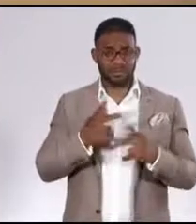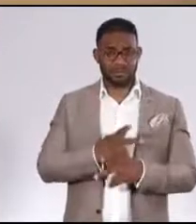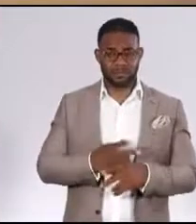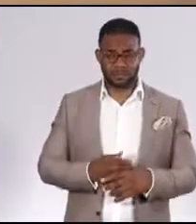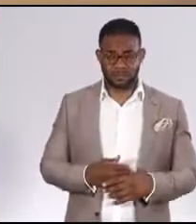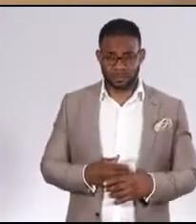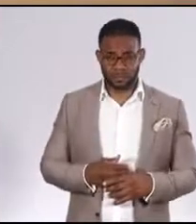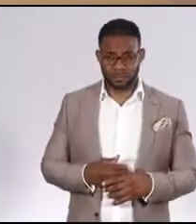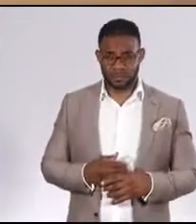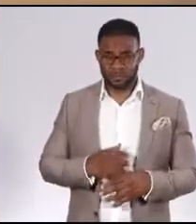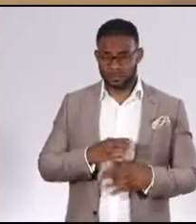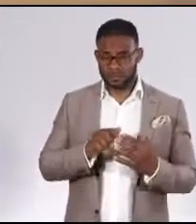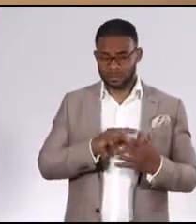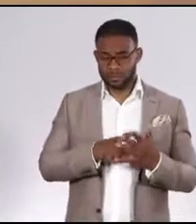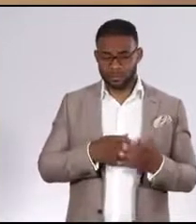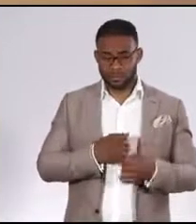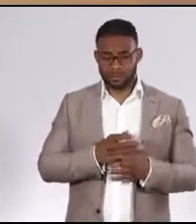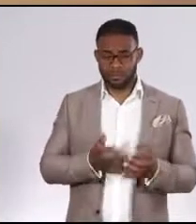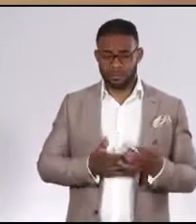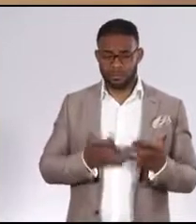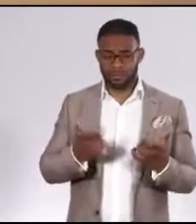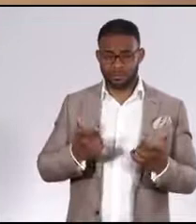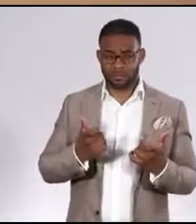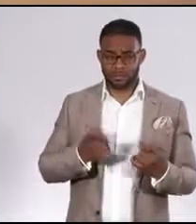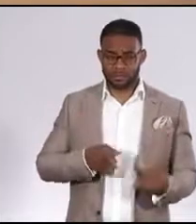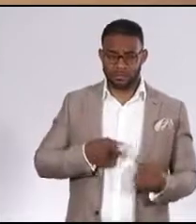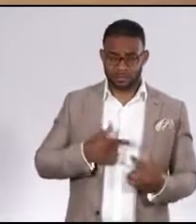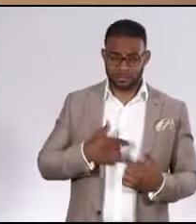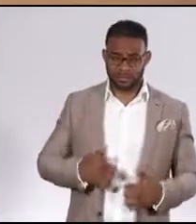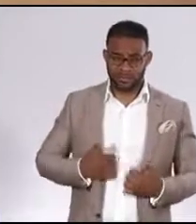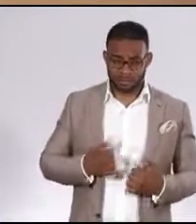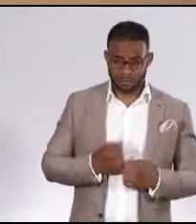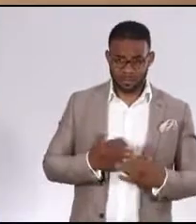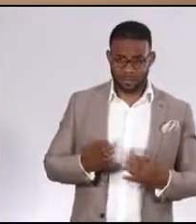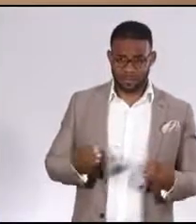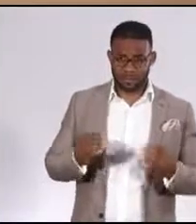All this has caused major strife in my life has made things much more complicated.